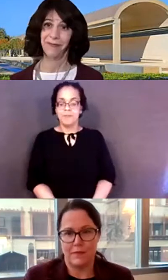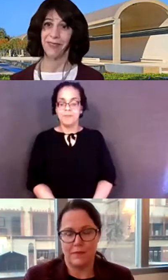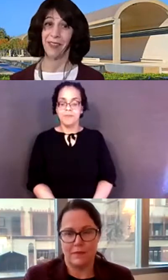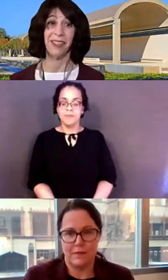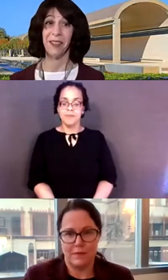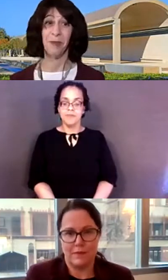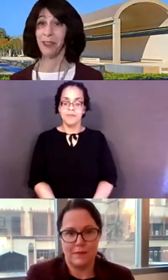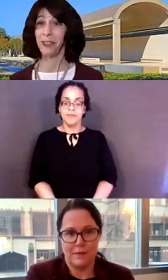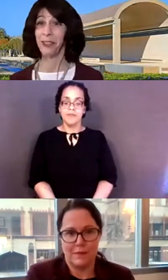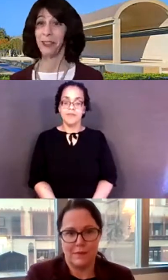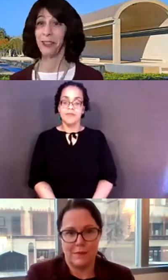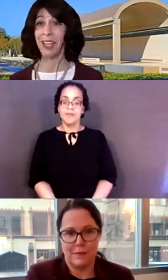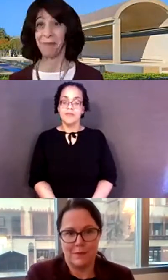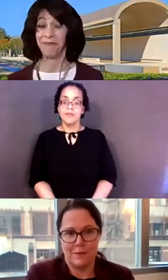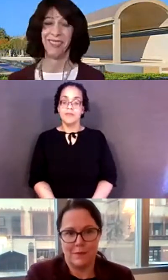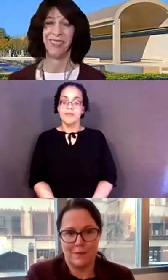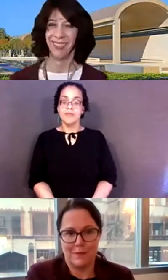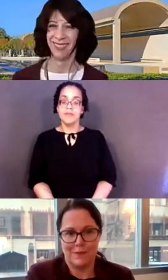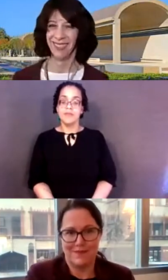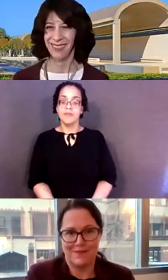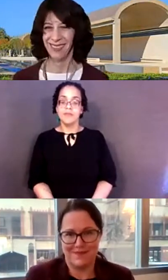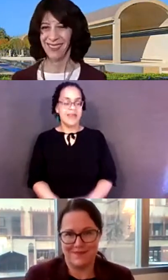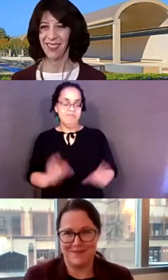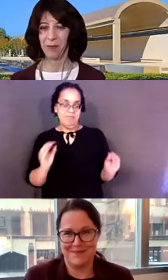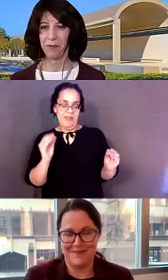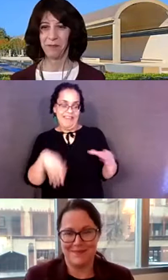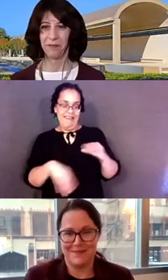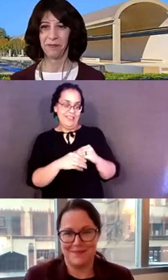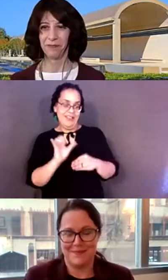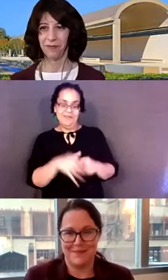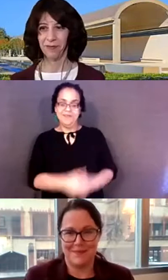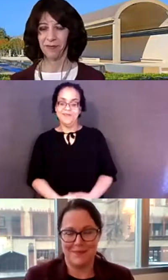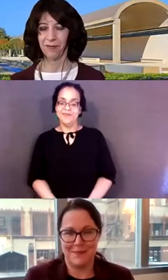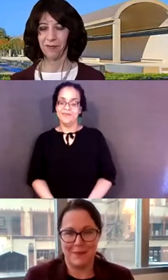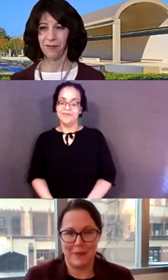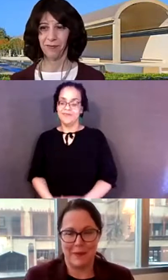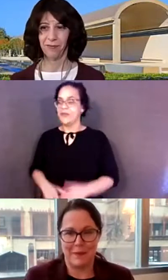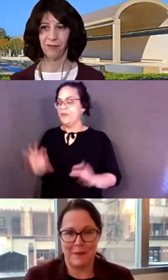I've got nothing further to add.